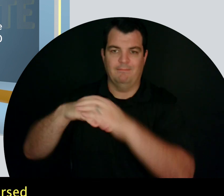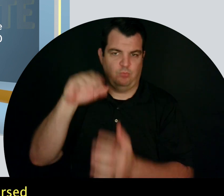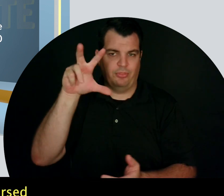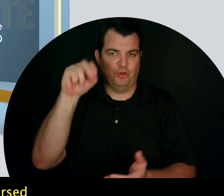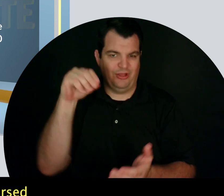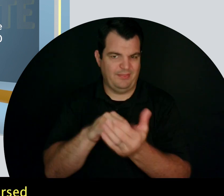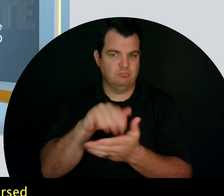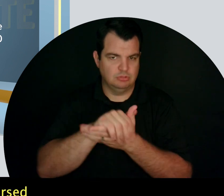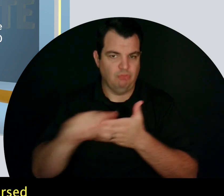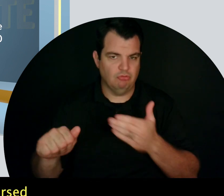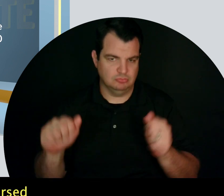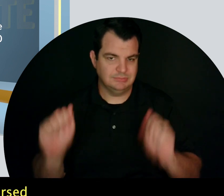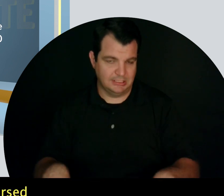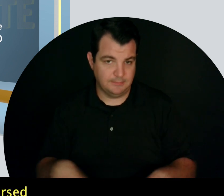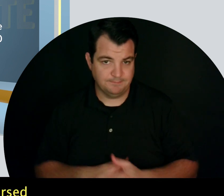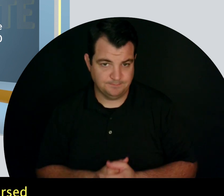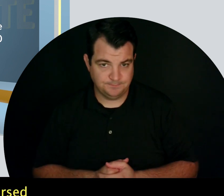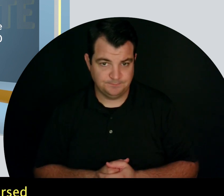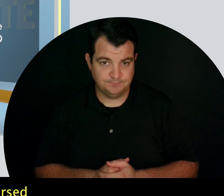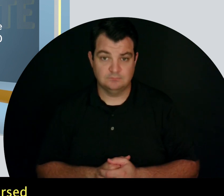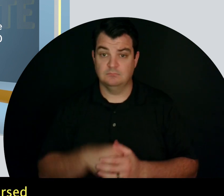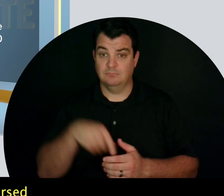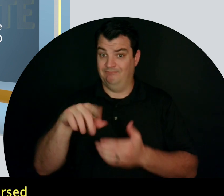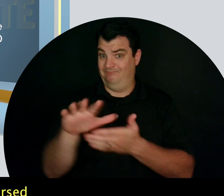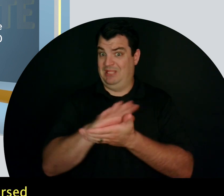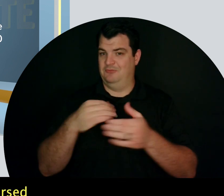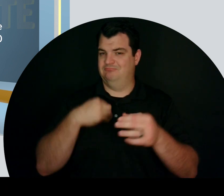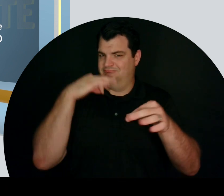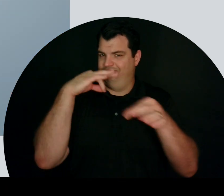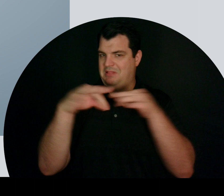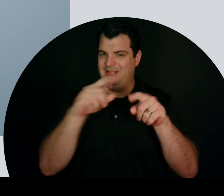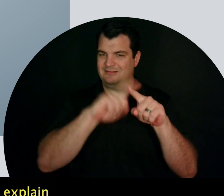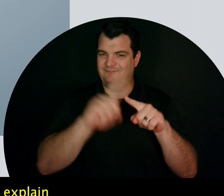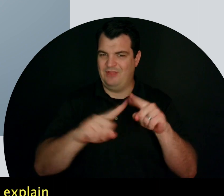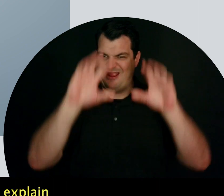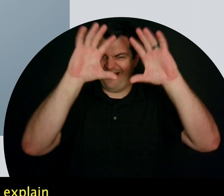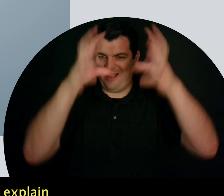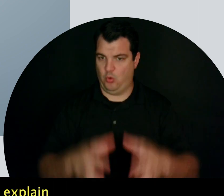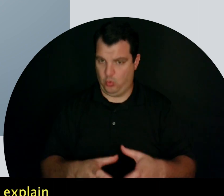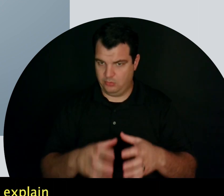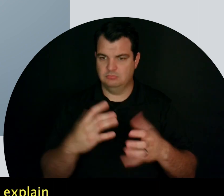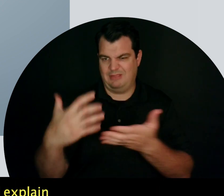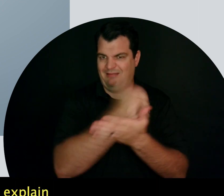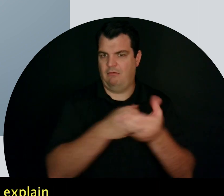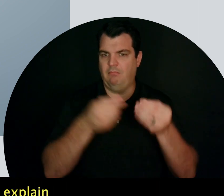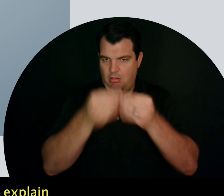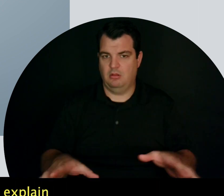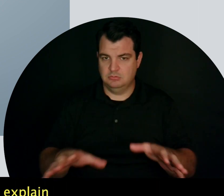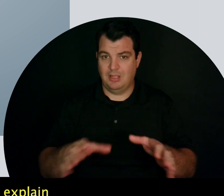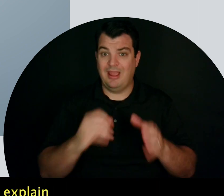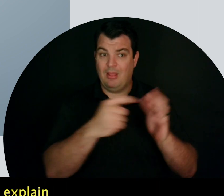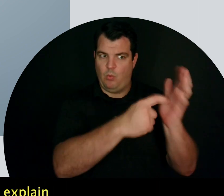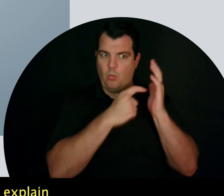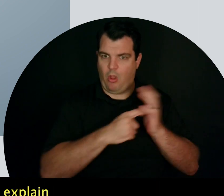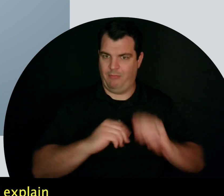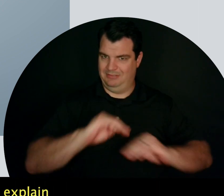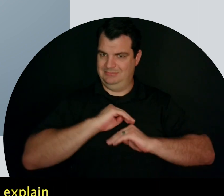may be reimbursed for the amount up to $30,000. In this video, I will explain each of these categories of income loss